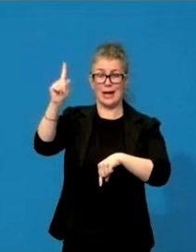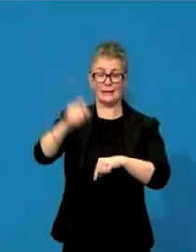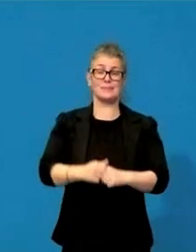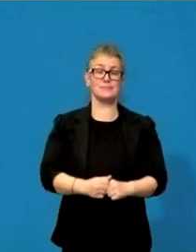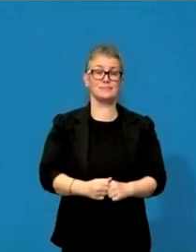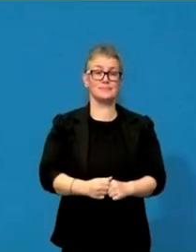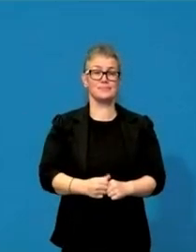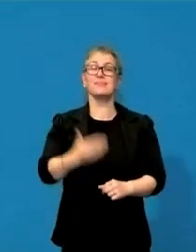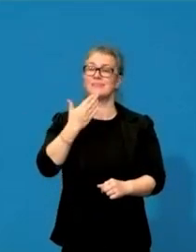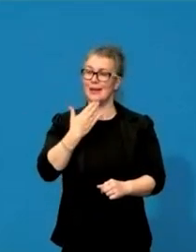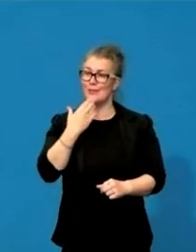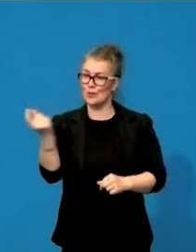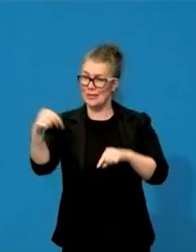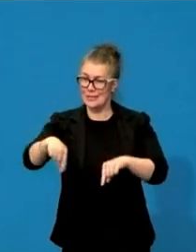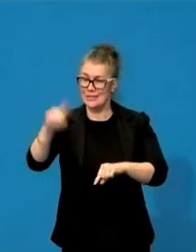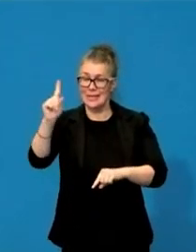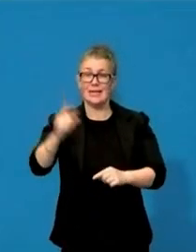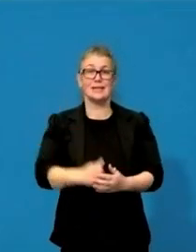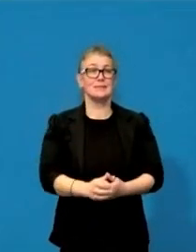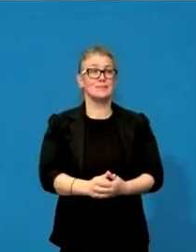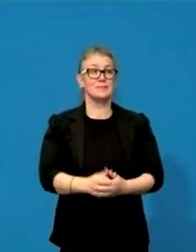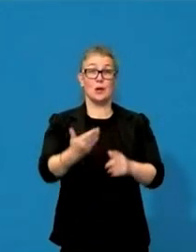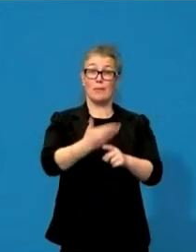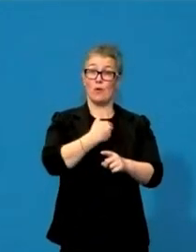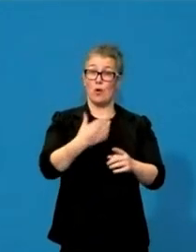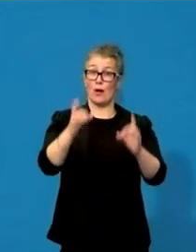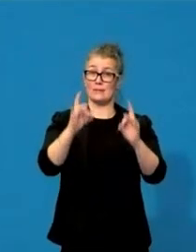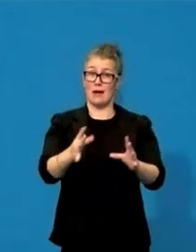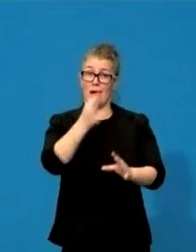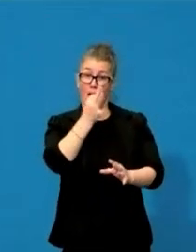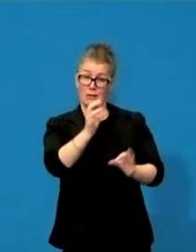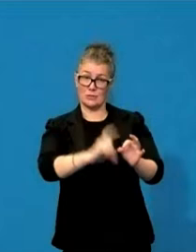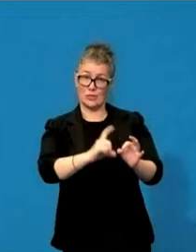And can I indicate that before I ask Marmingee or Geoff any questions, we have